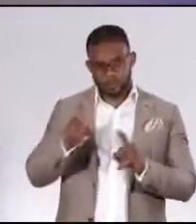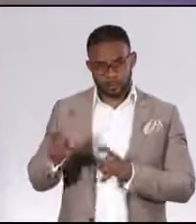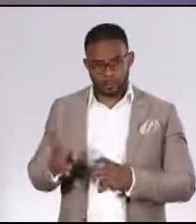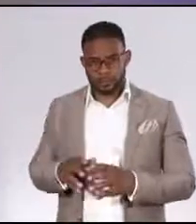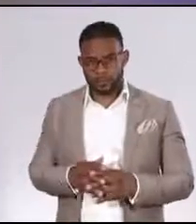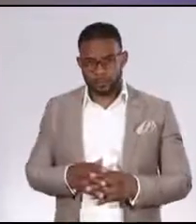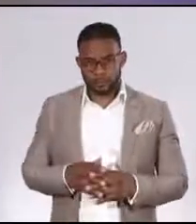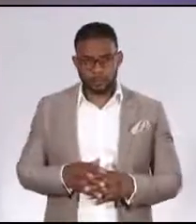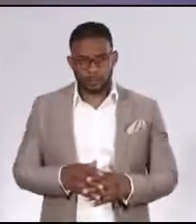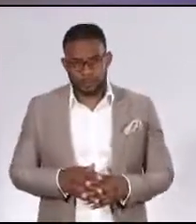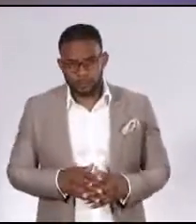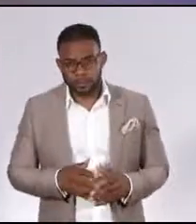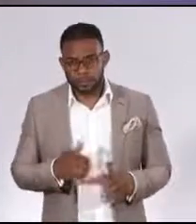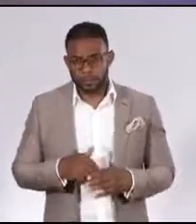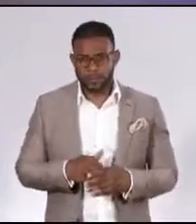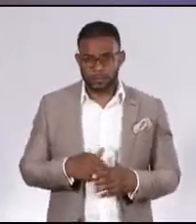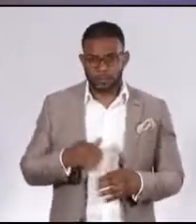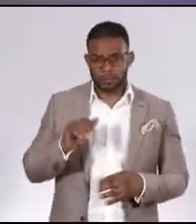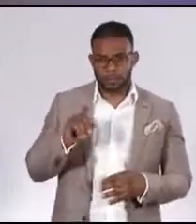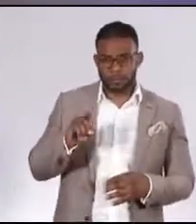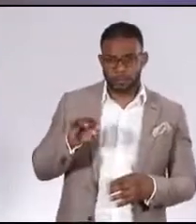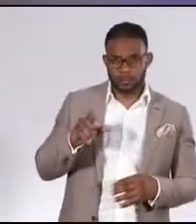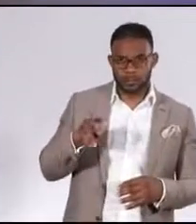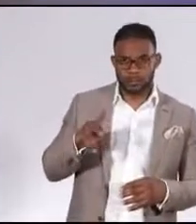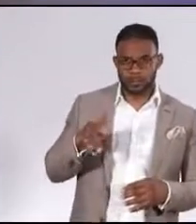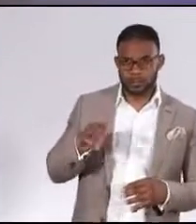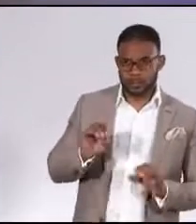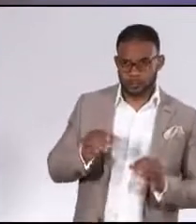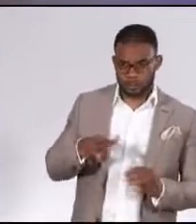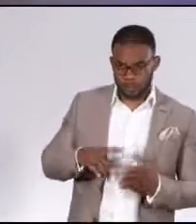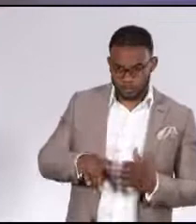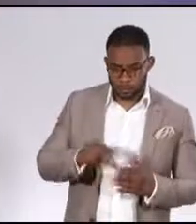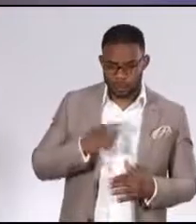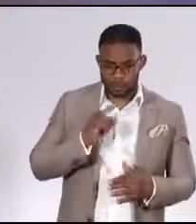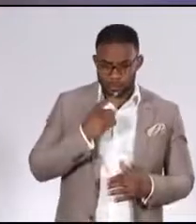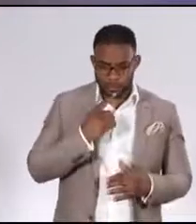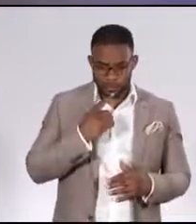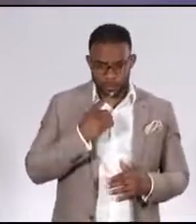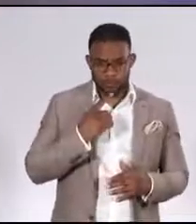and In the ideologist office, I found out that I had severe, high frequency hearing loss.